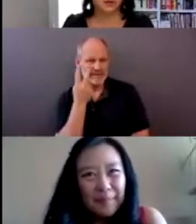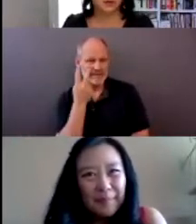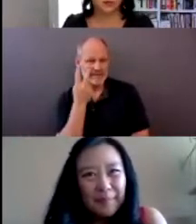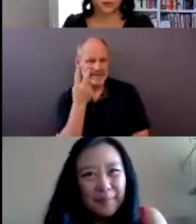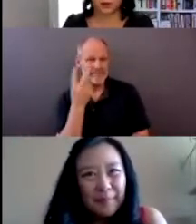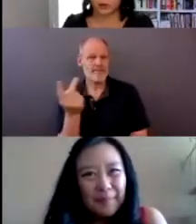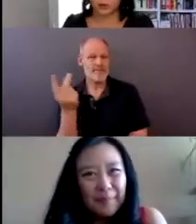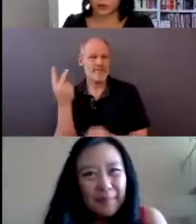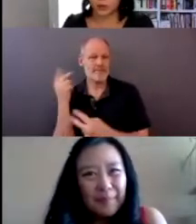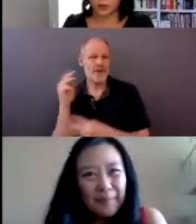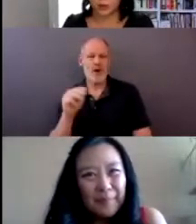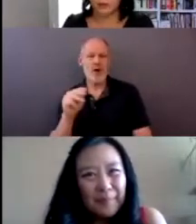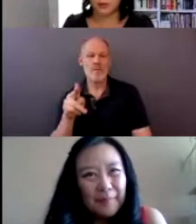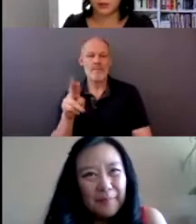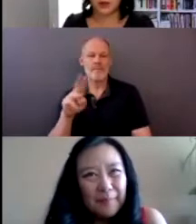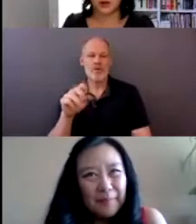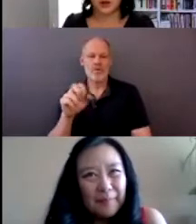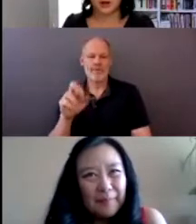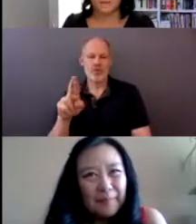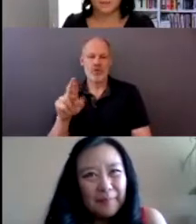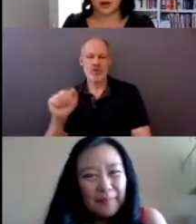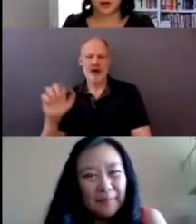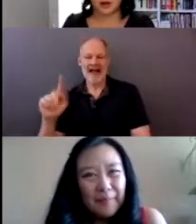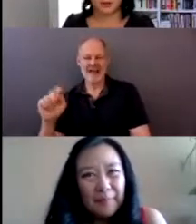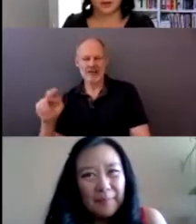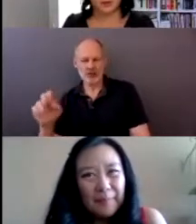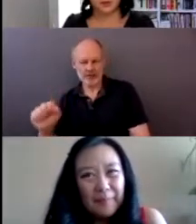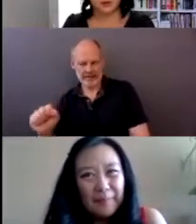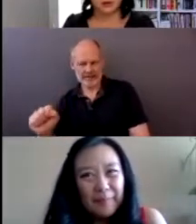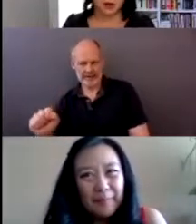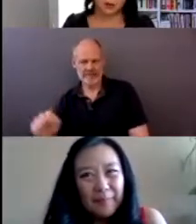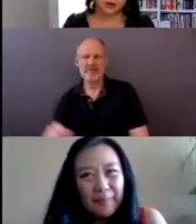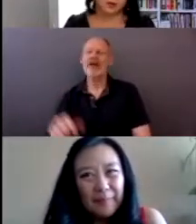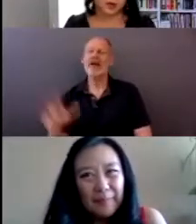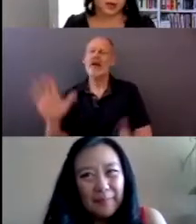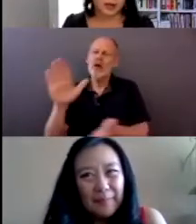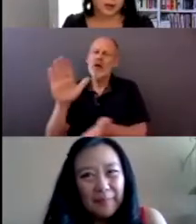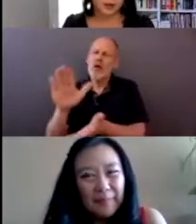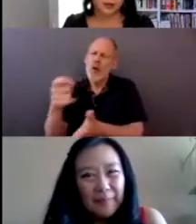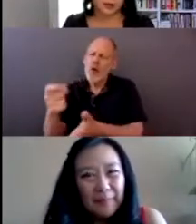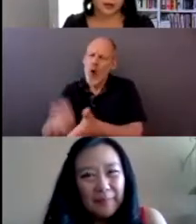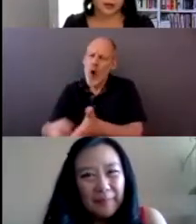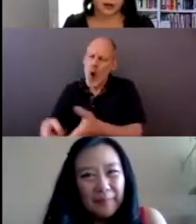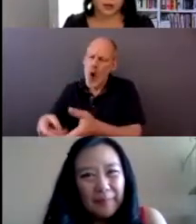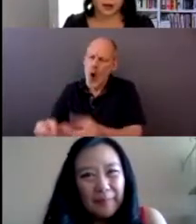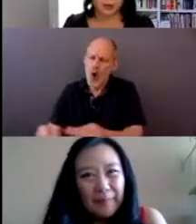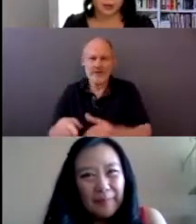free, low cost programs. And allowing people to collaborate in ways we didn't think about before.